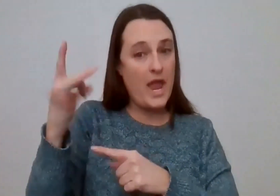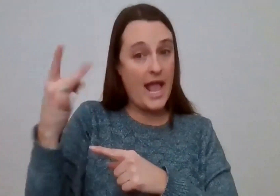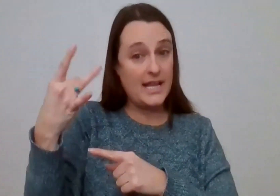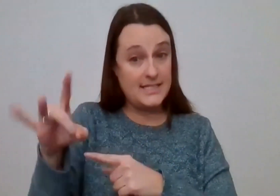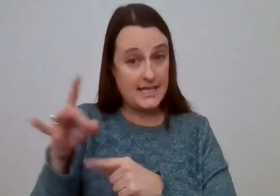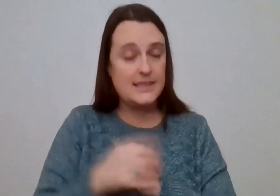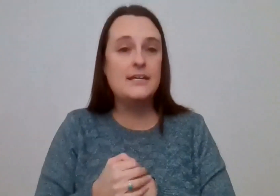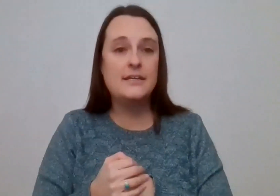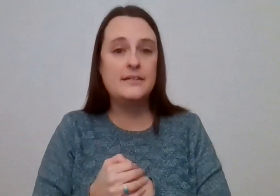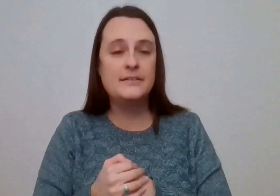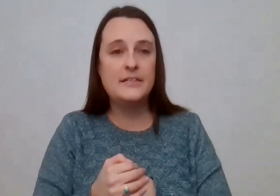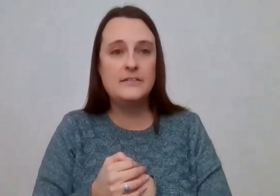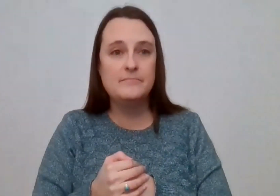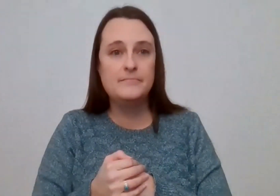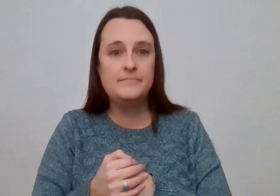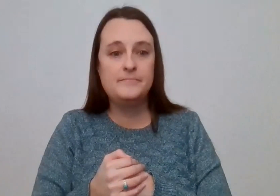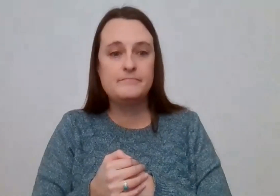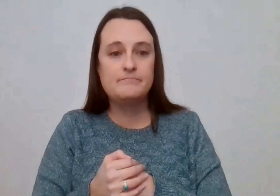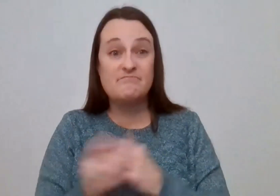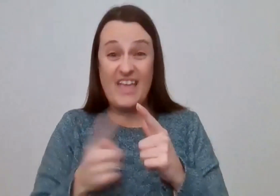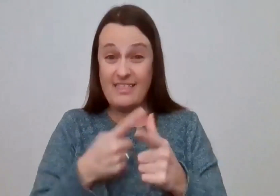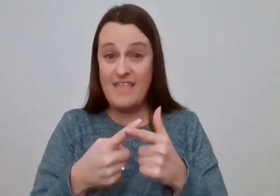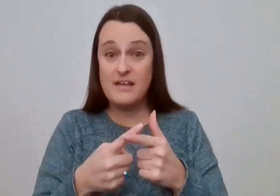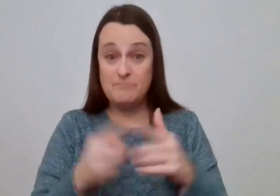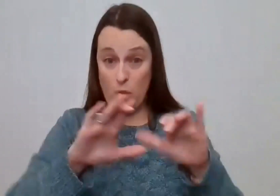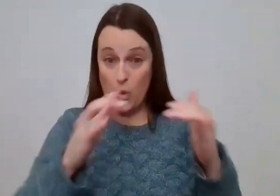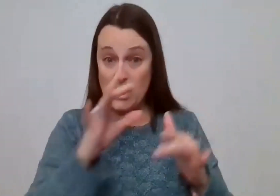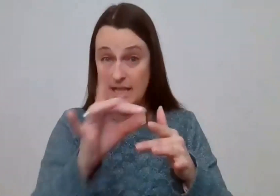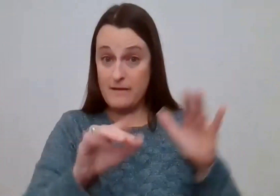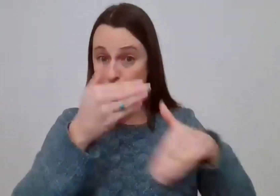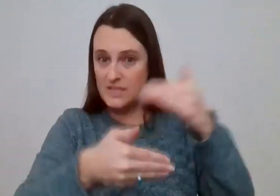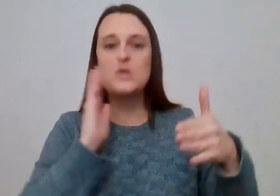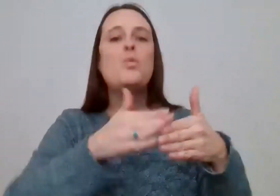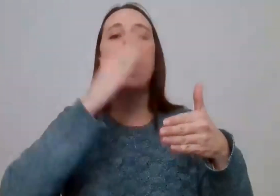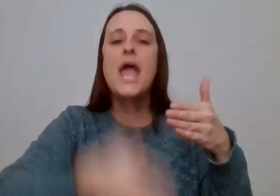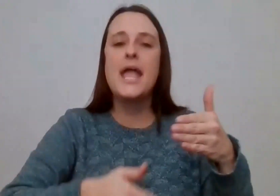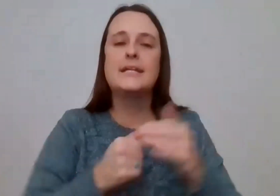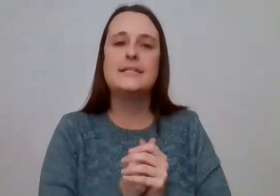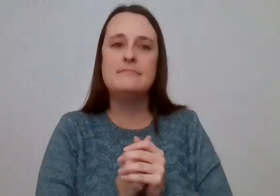you know we will end the course selection process we go through student view or some schools will